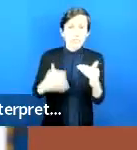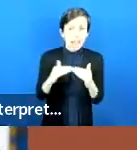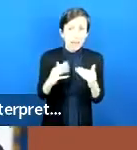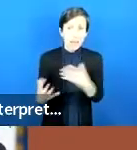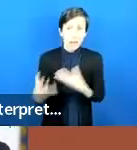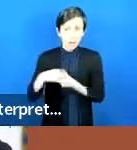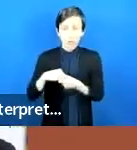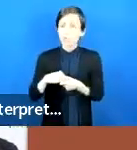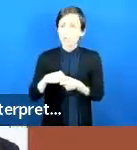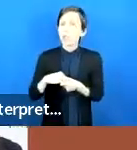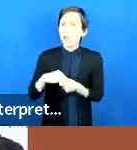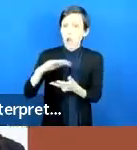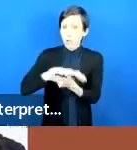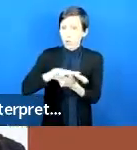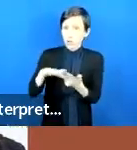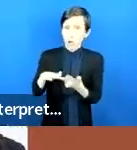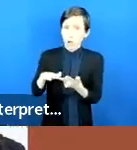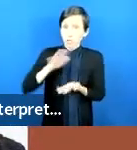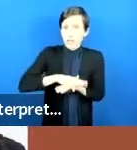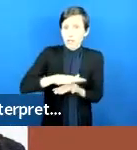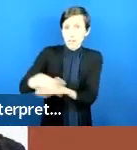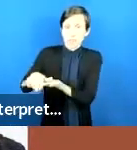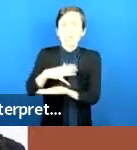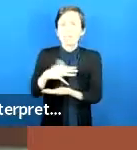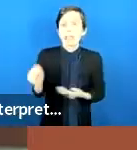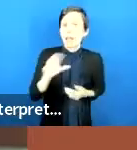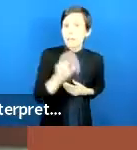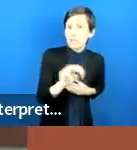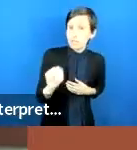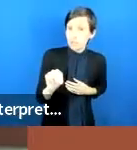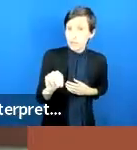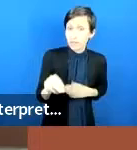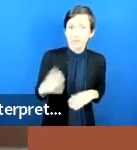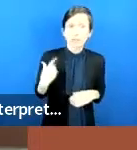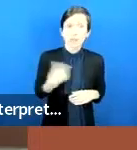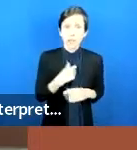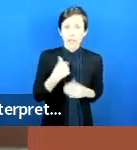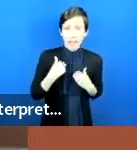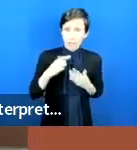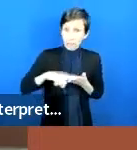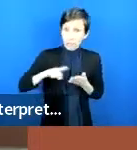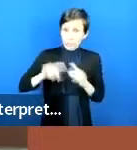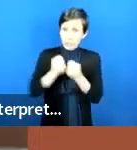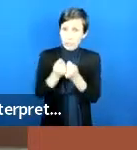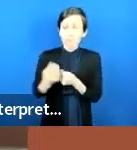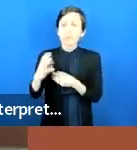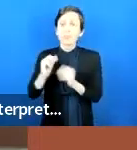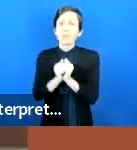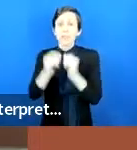Across all three of our campuses and Michigan Medicine, we have research teams of faculty, staff, students